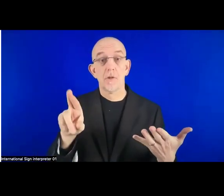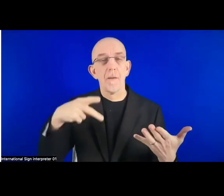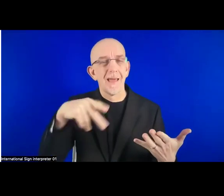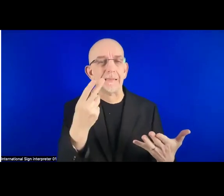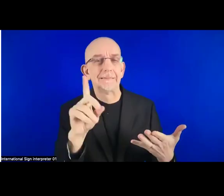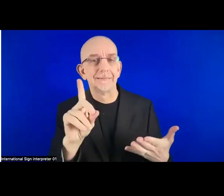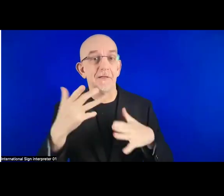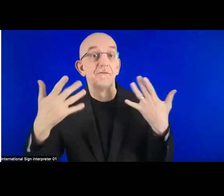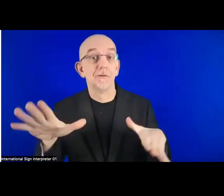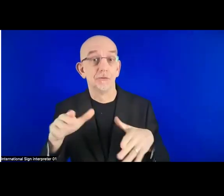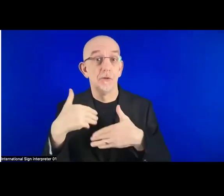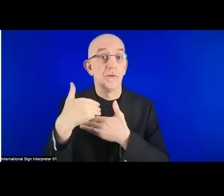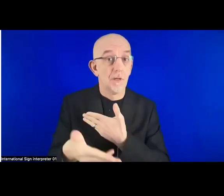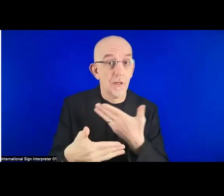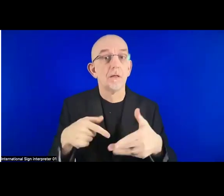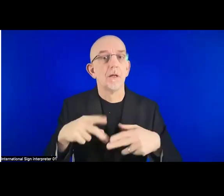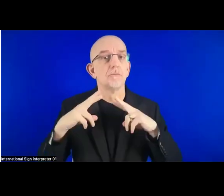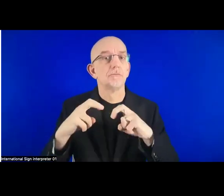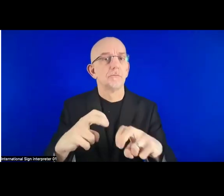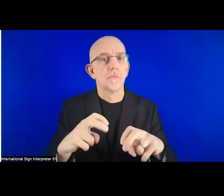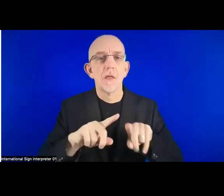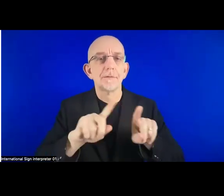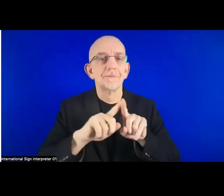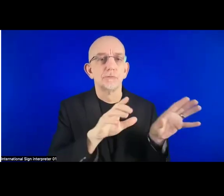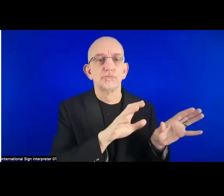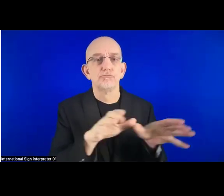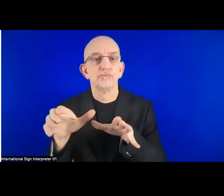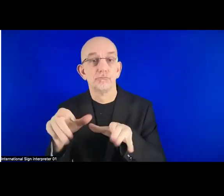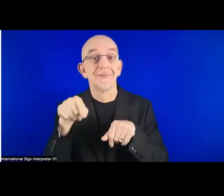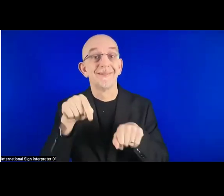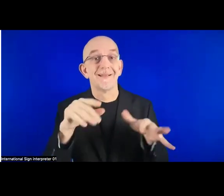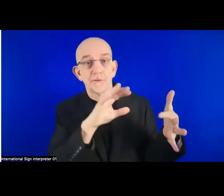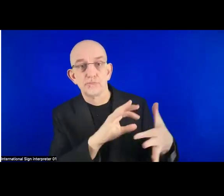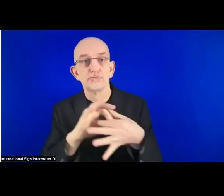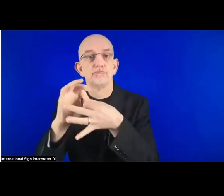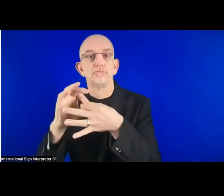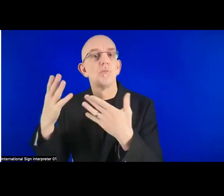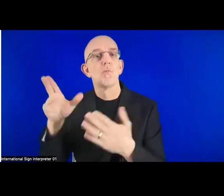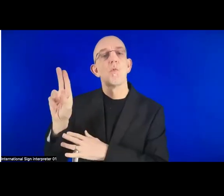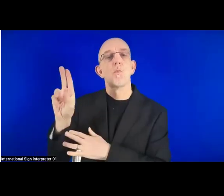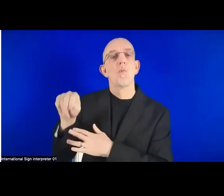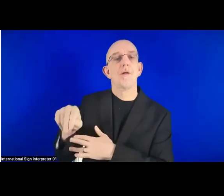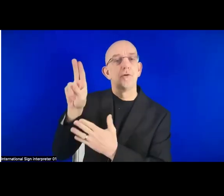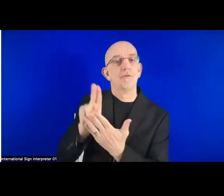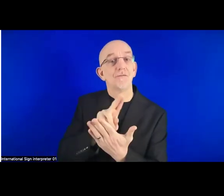Convention on the Rights of Persons with Disabilities. Here at the Centre for Disability Law and Policy in the University of Galway, together with our other